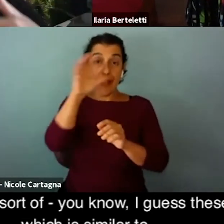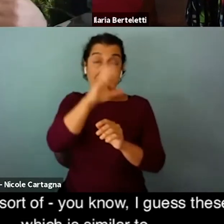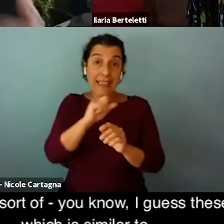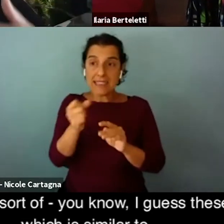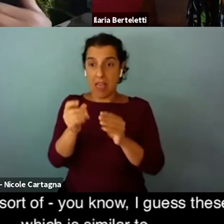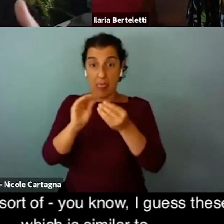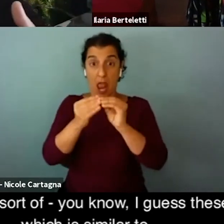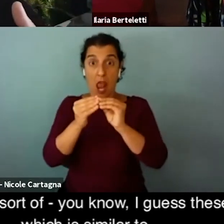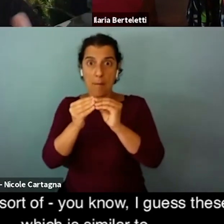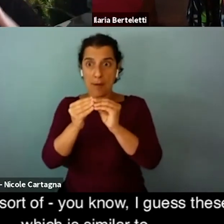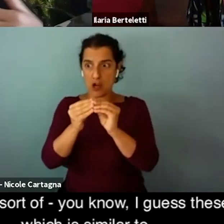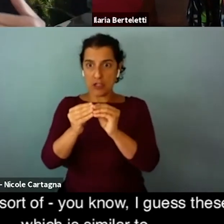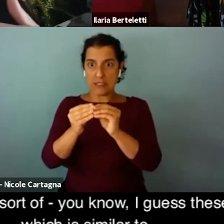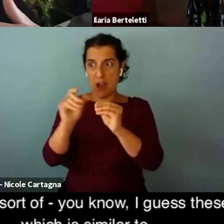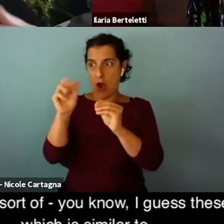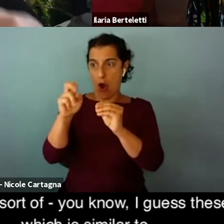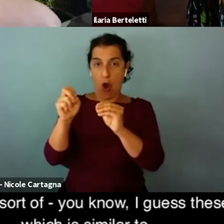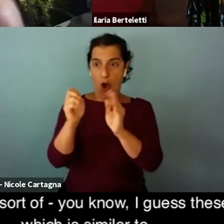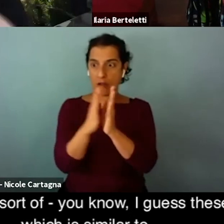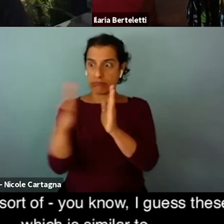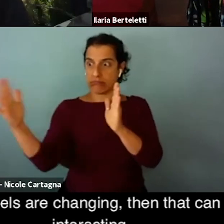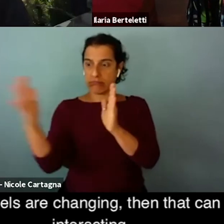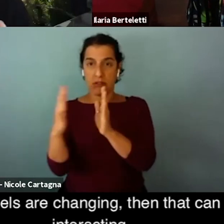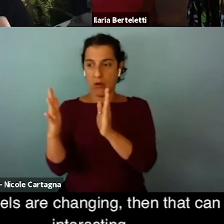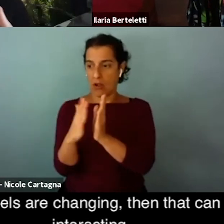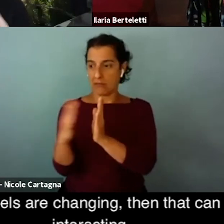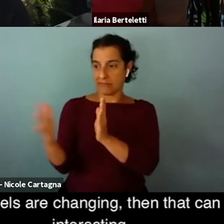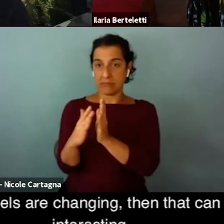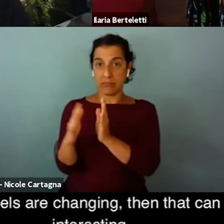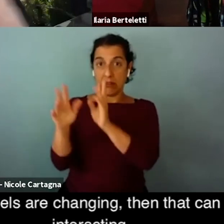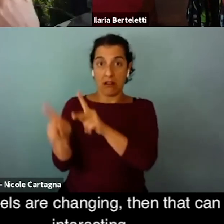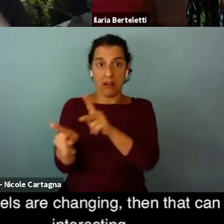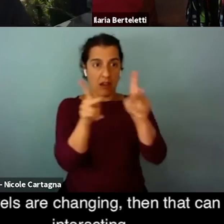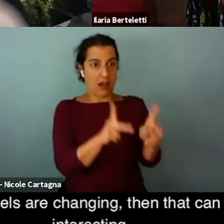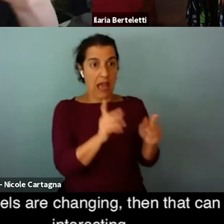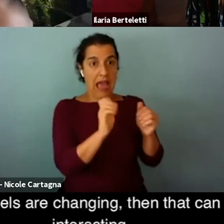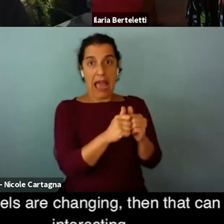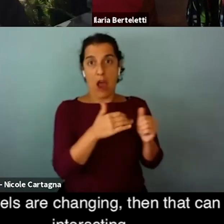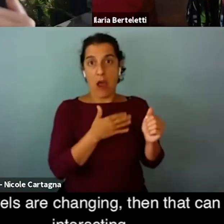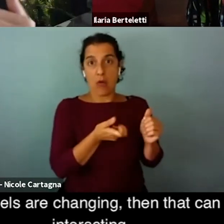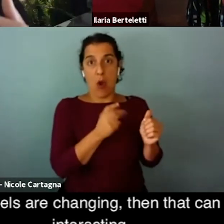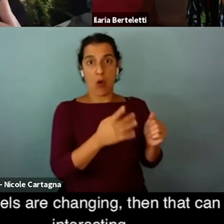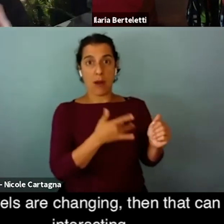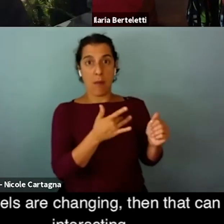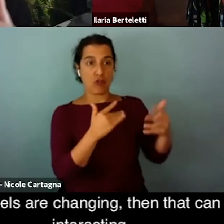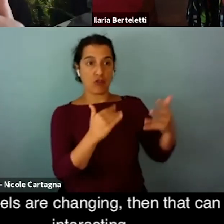acting in a way which is similar to to how maybe our own emotional levels are changing then that